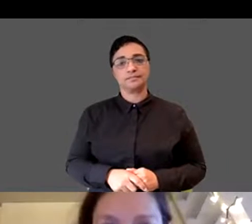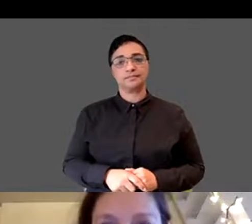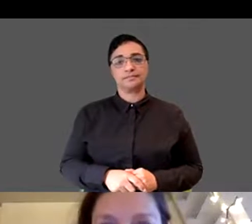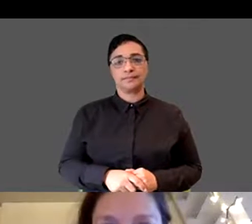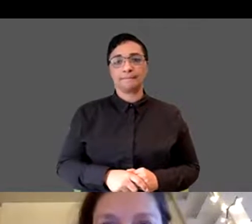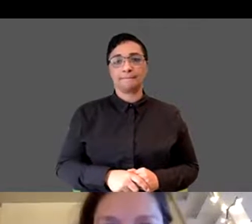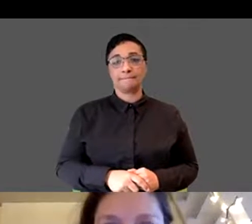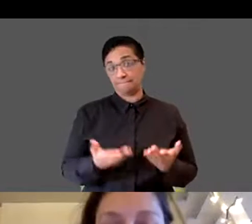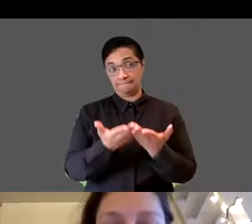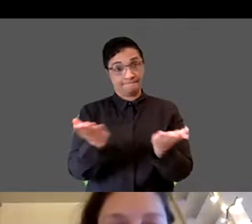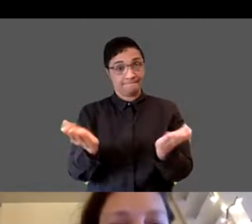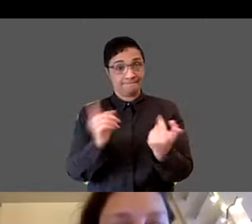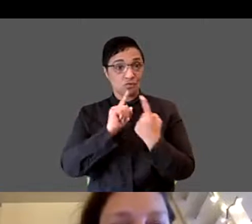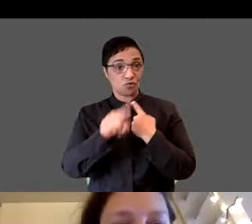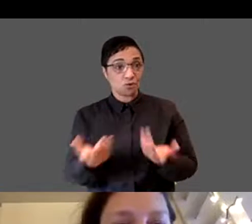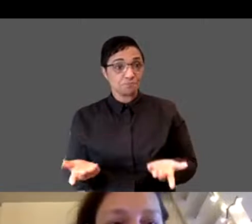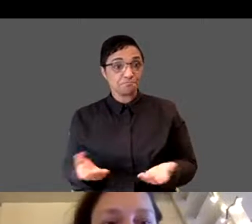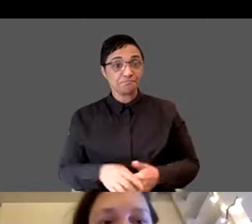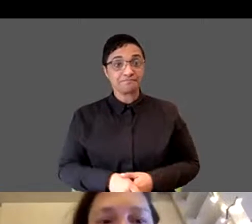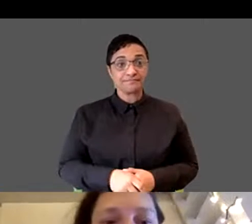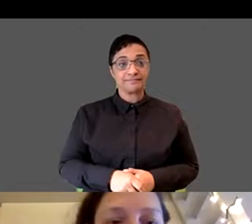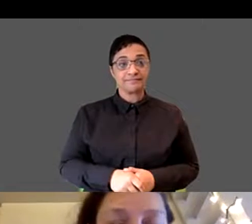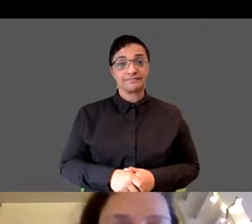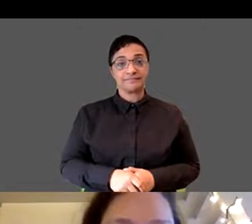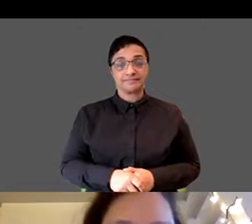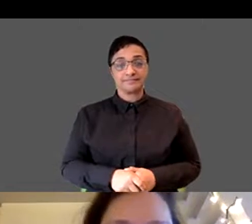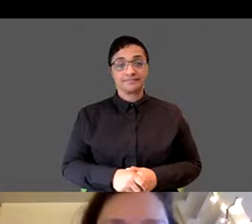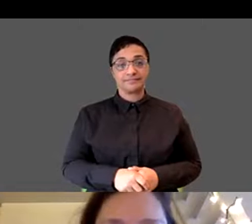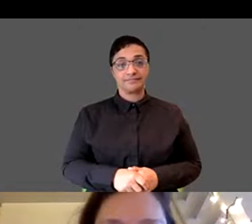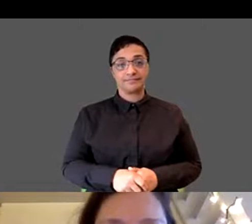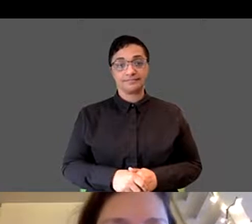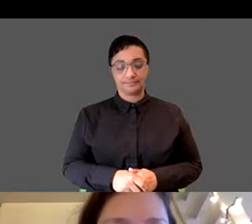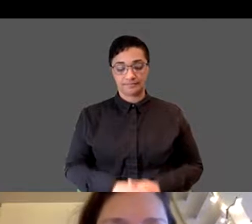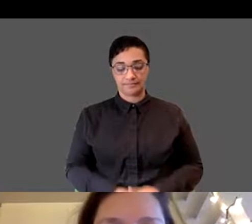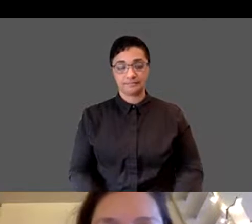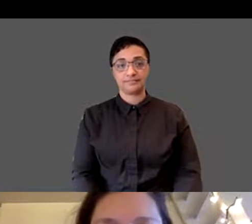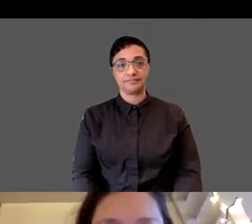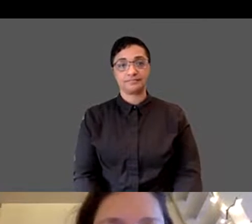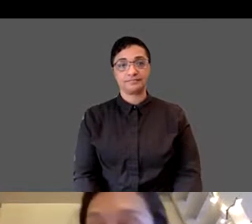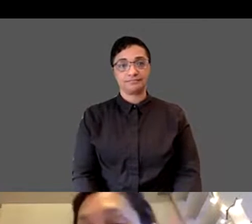I am happy to start.